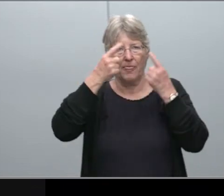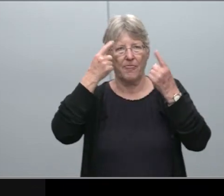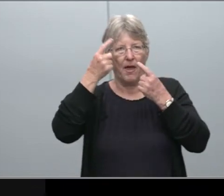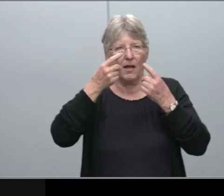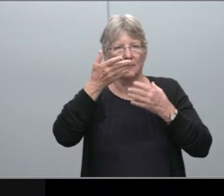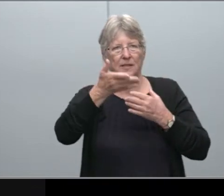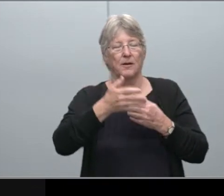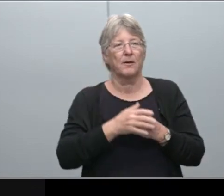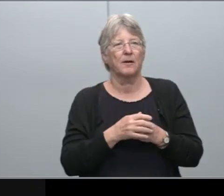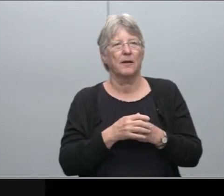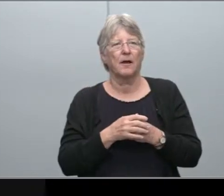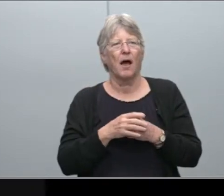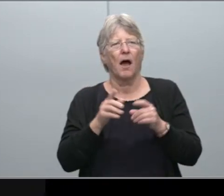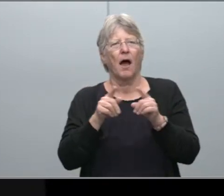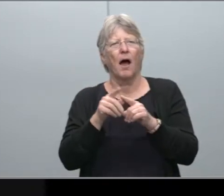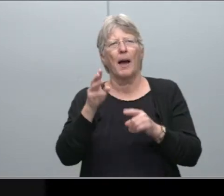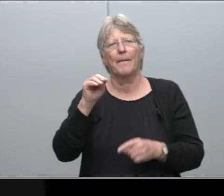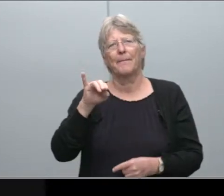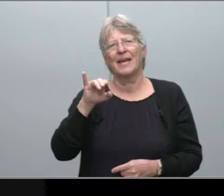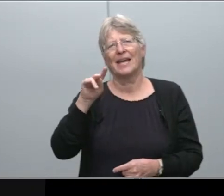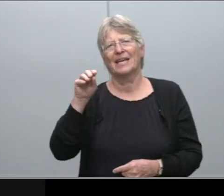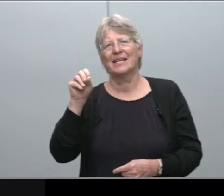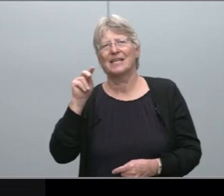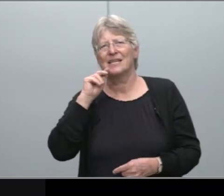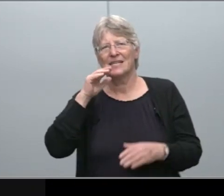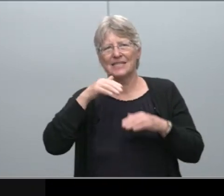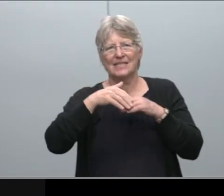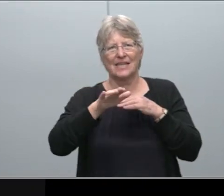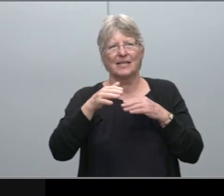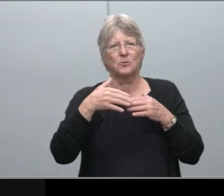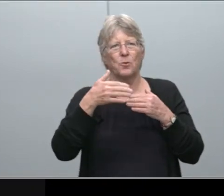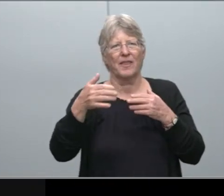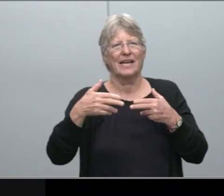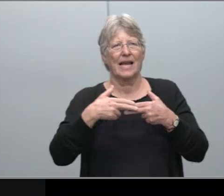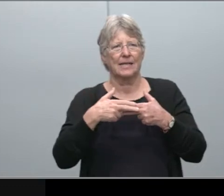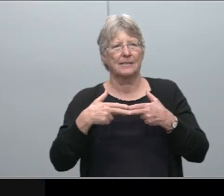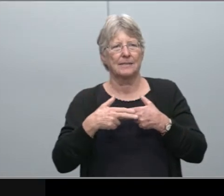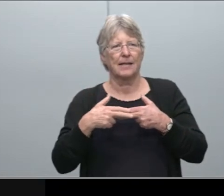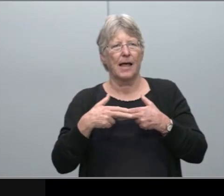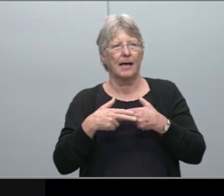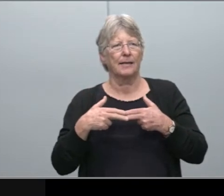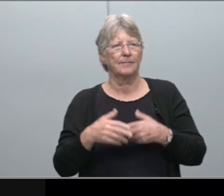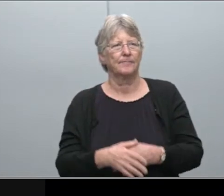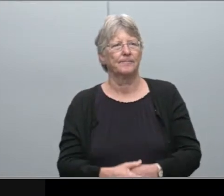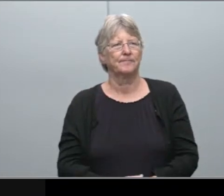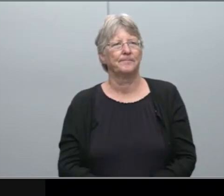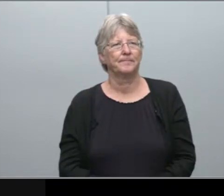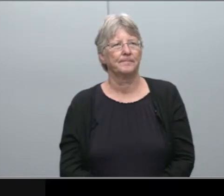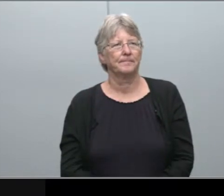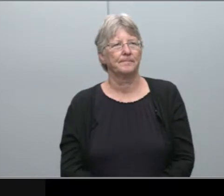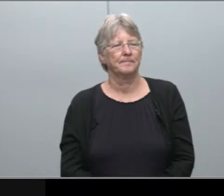You know, I need to explain that to my son. You know, he said, "Hey, dad, why Costco open?